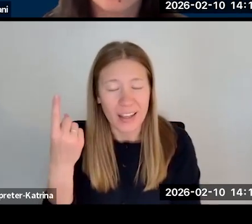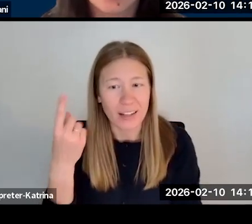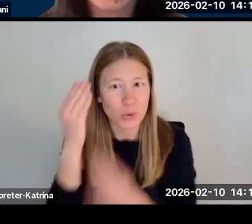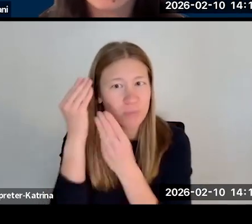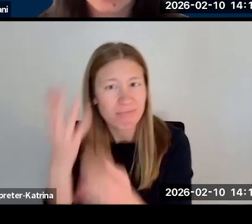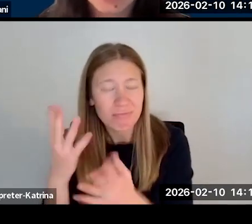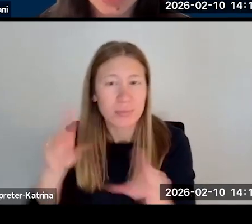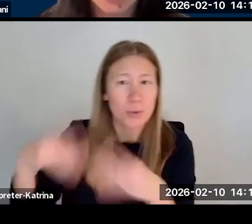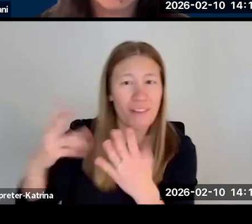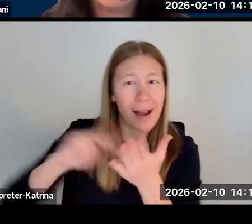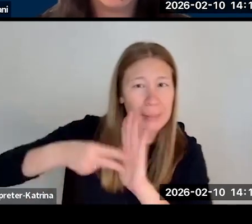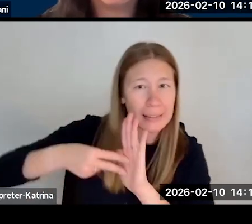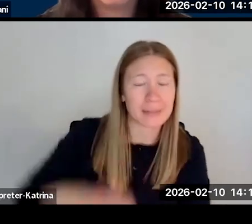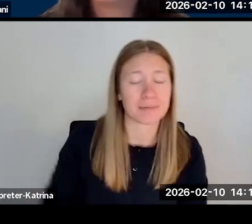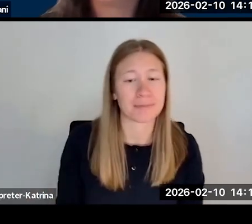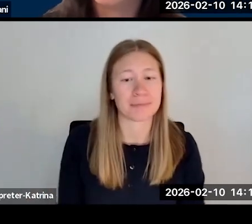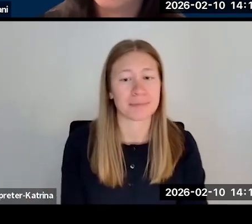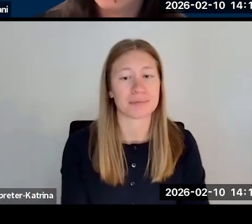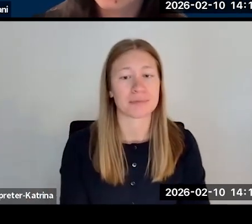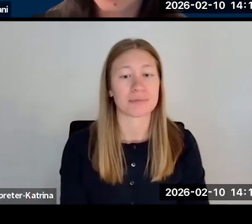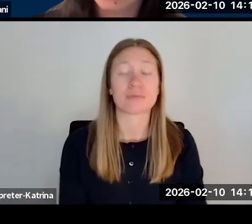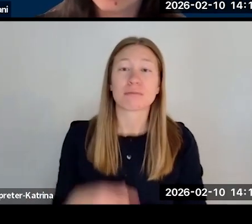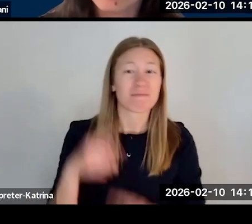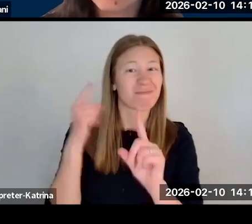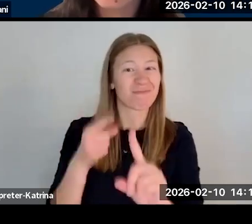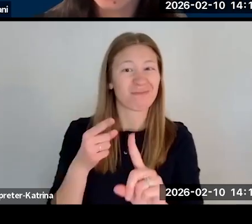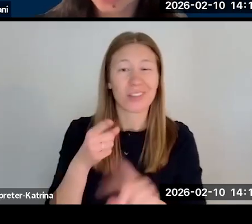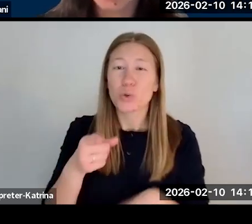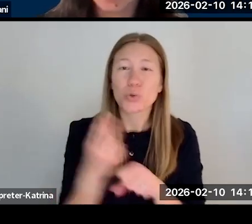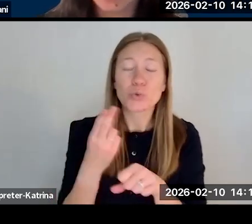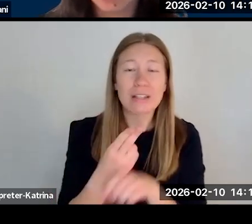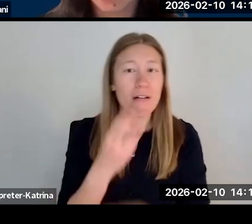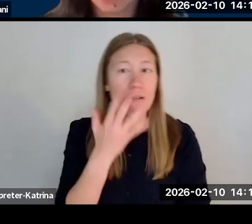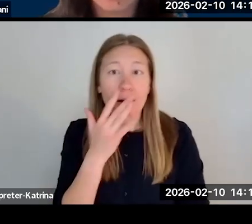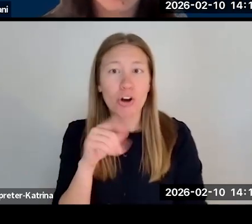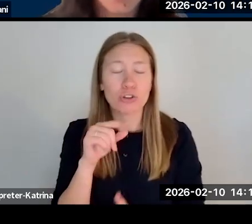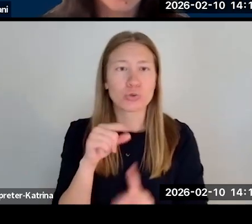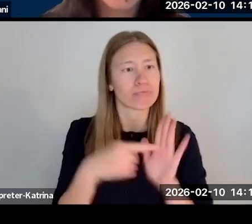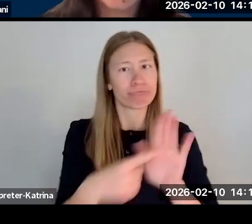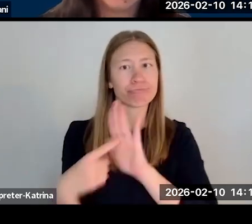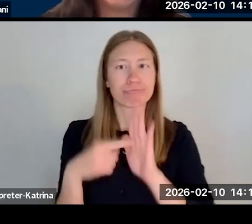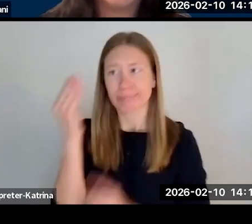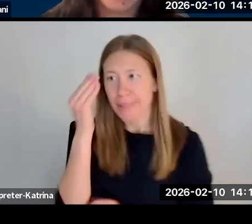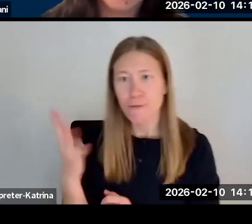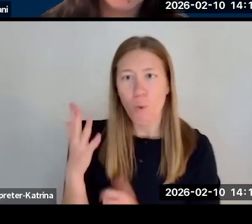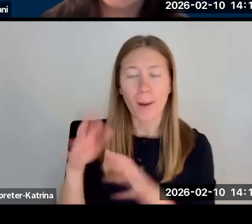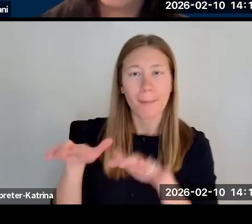So the idea here is that if you're using color to signal something to the audience, so like red